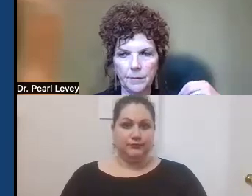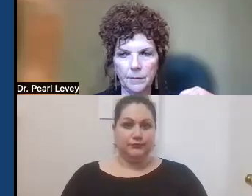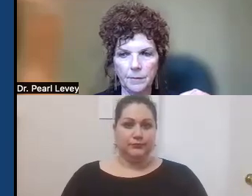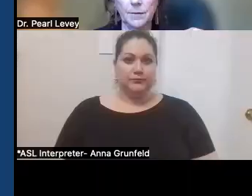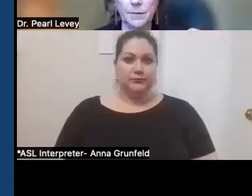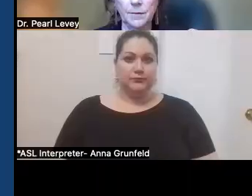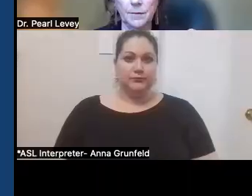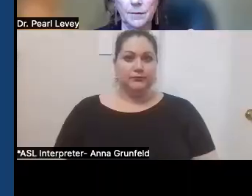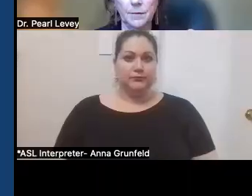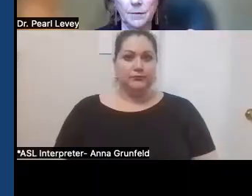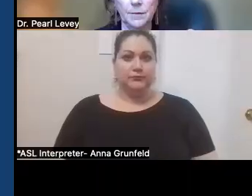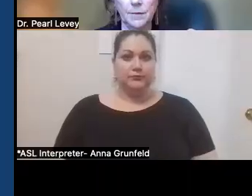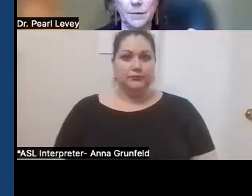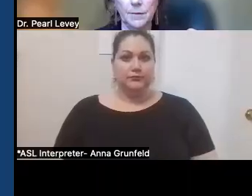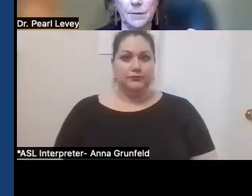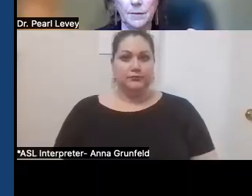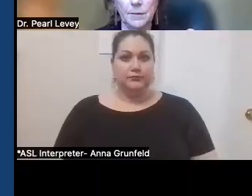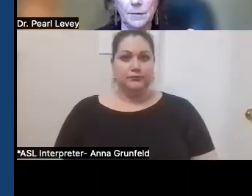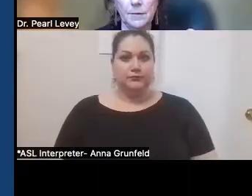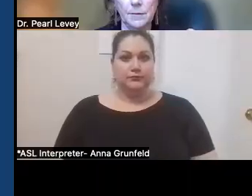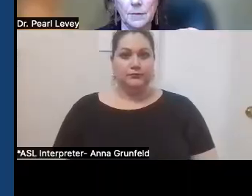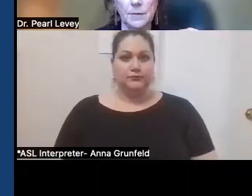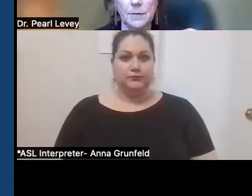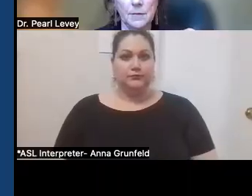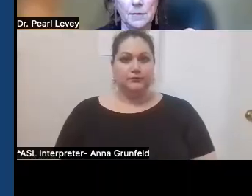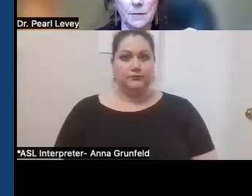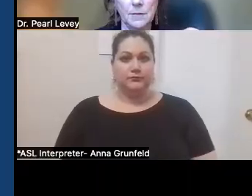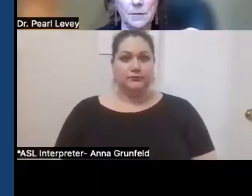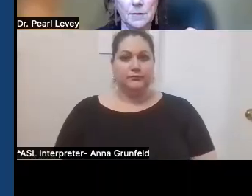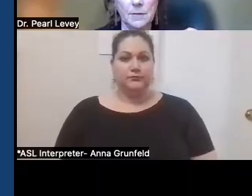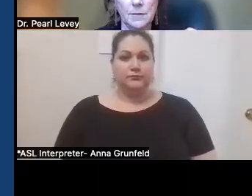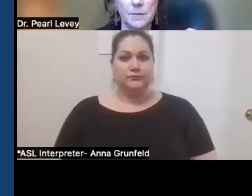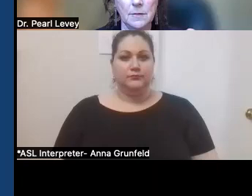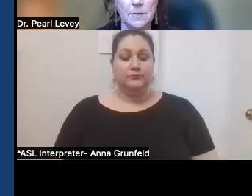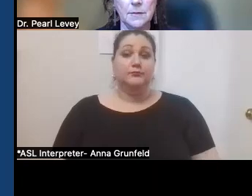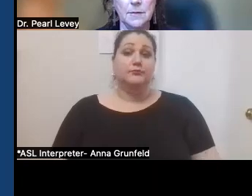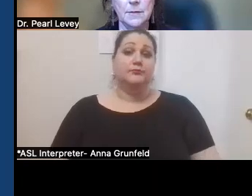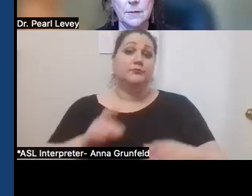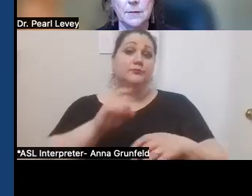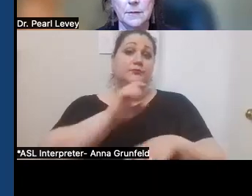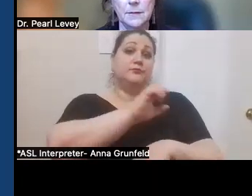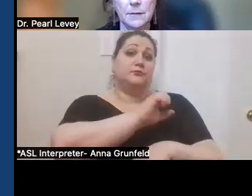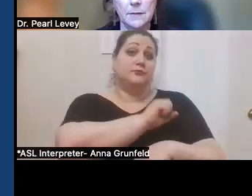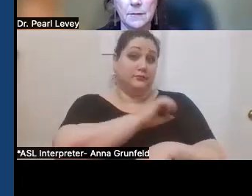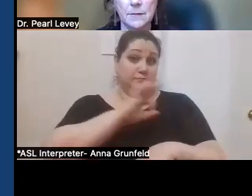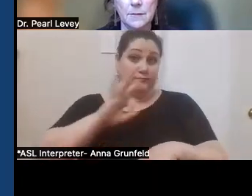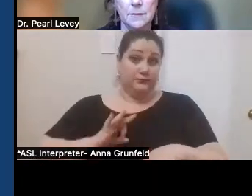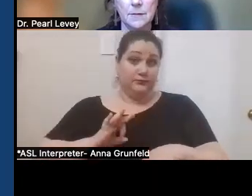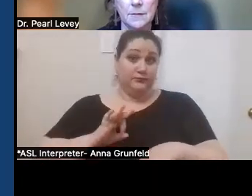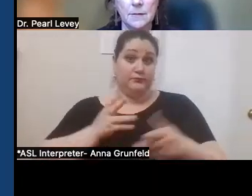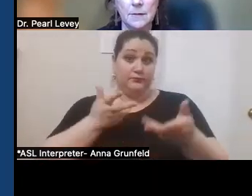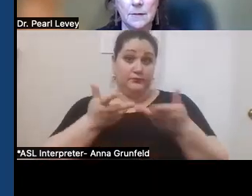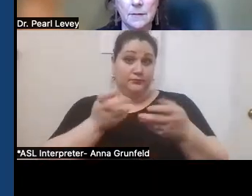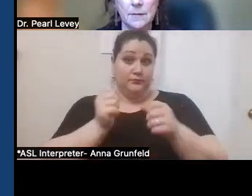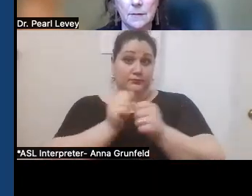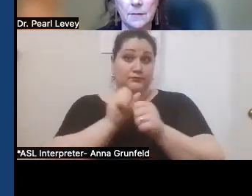In terms of faculty or staff working with students. This is not just for accommodations,